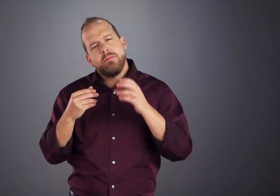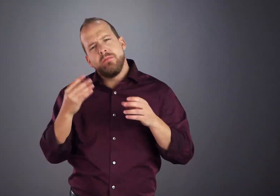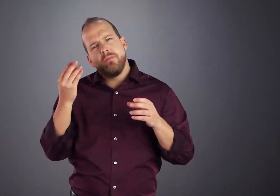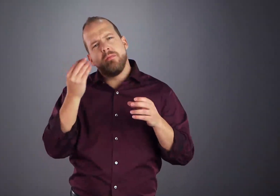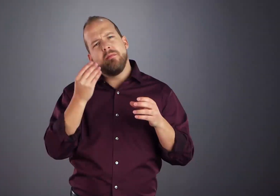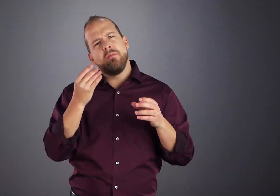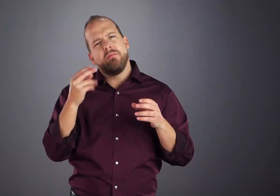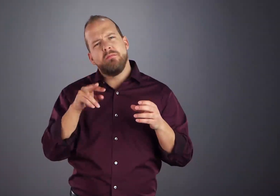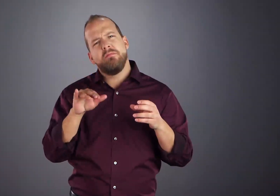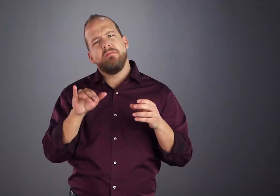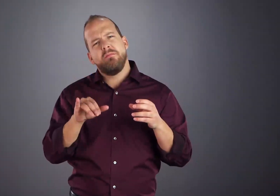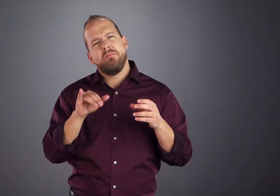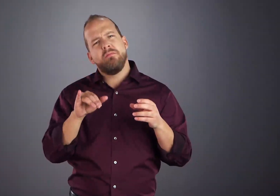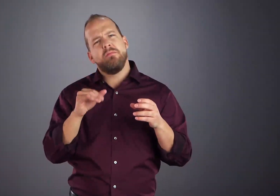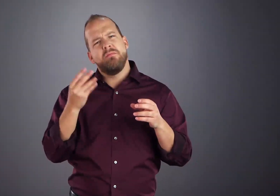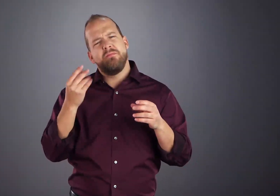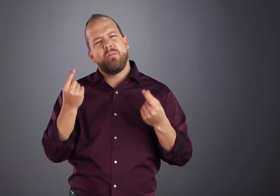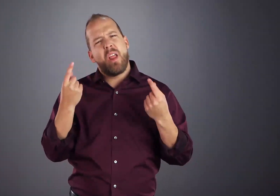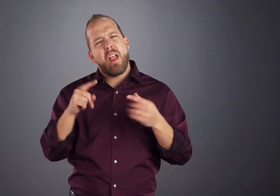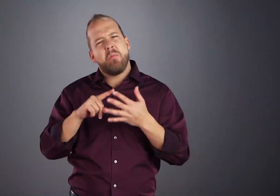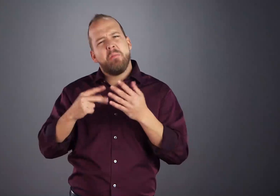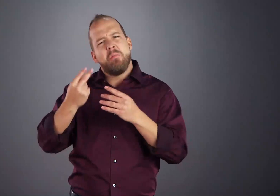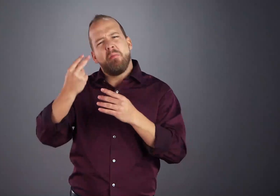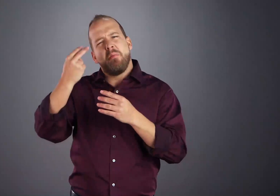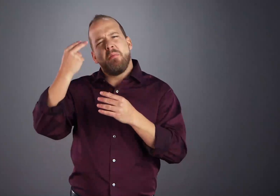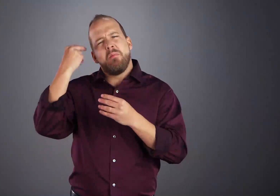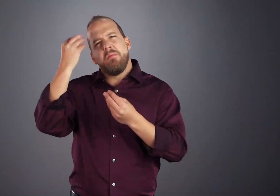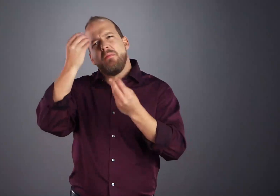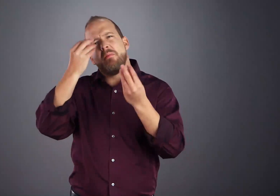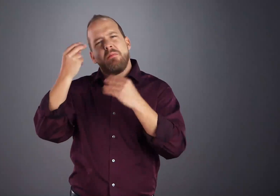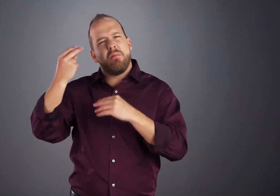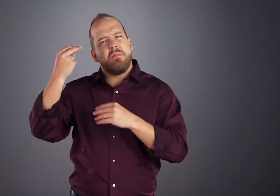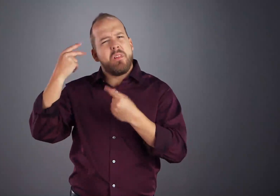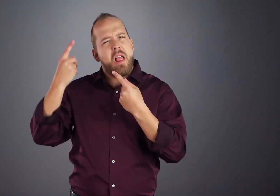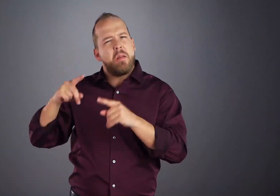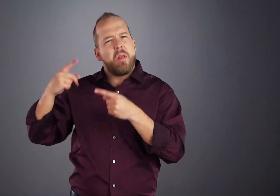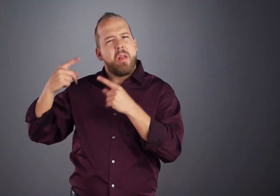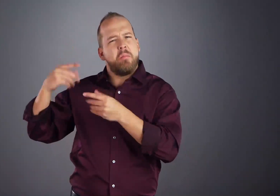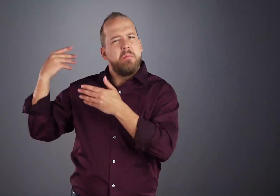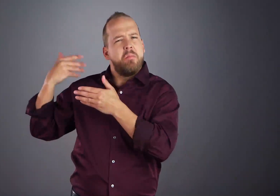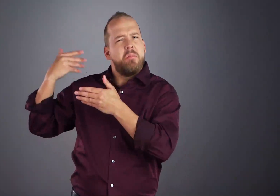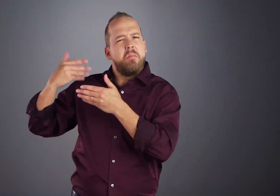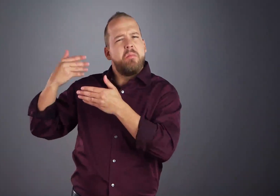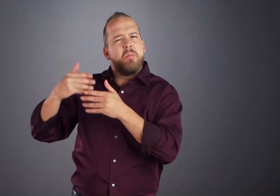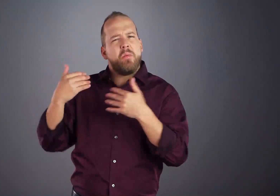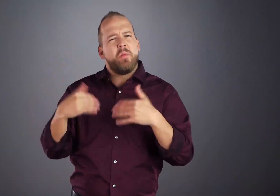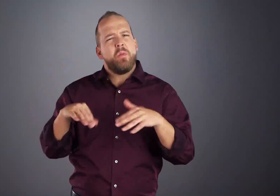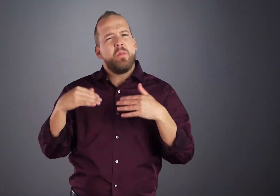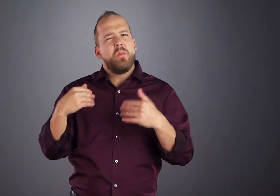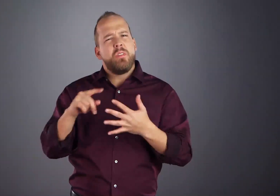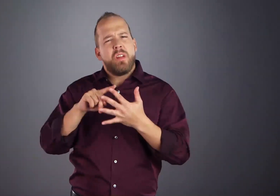With a certain satisfaction I reflected there was enough gin concealed about the house